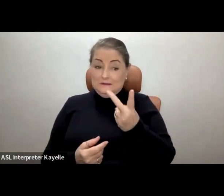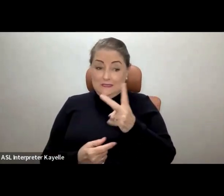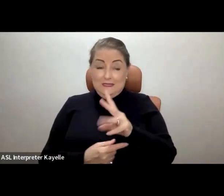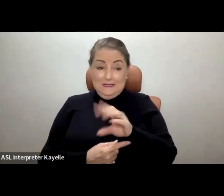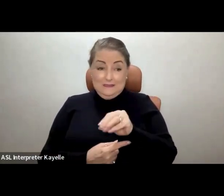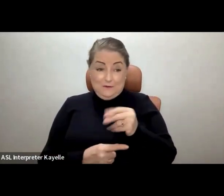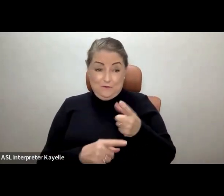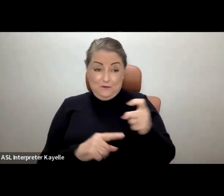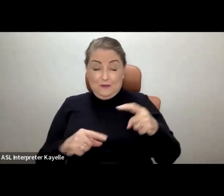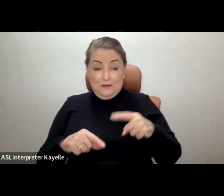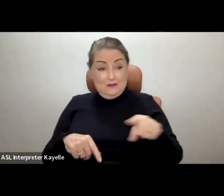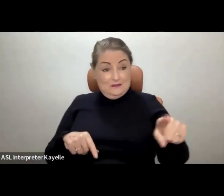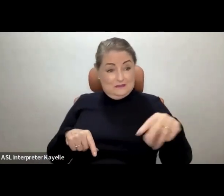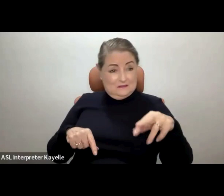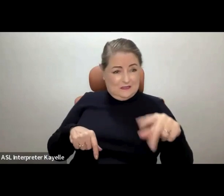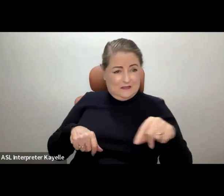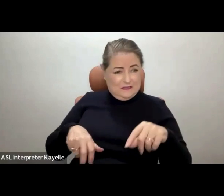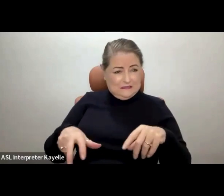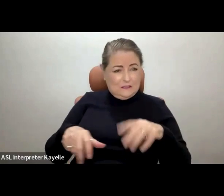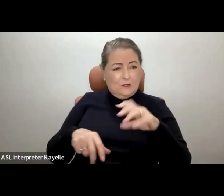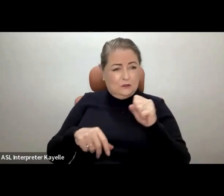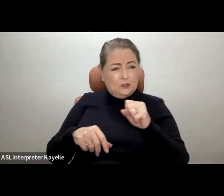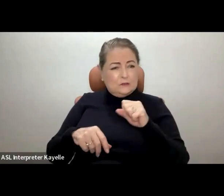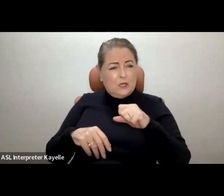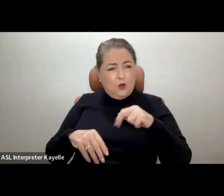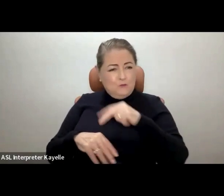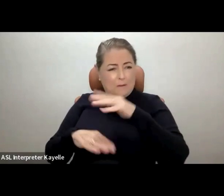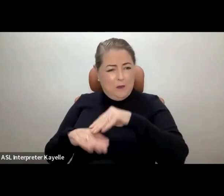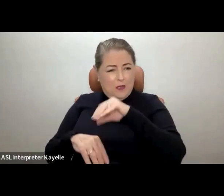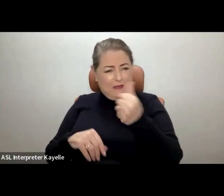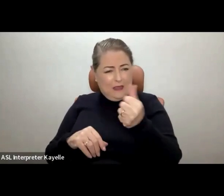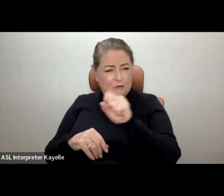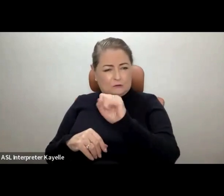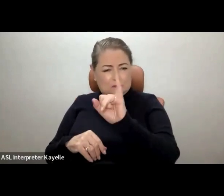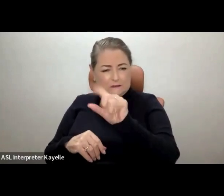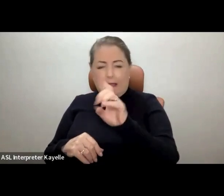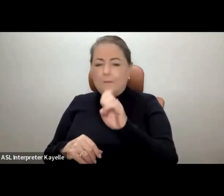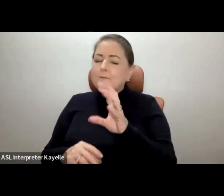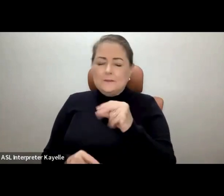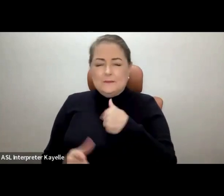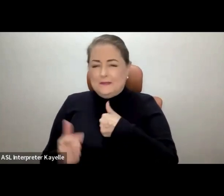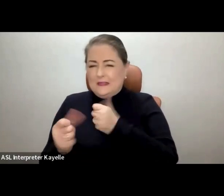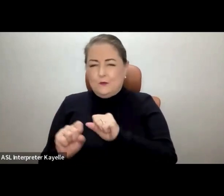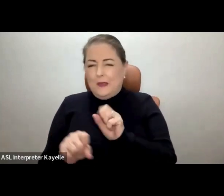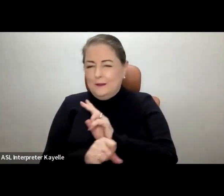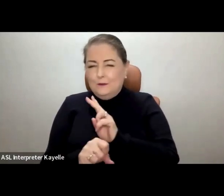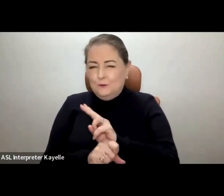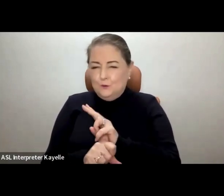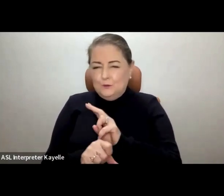with the stairs, there's a ramp on the other side. And I tried to use the other side as much as possible, even